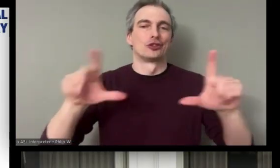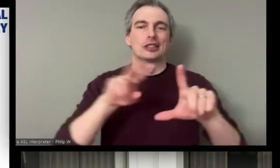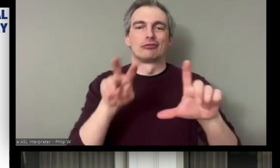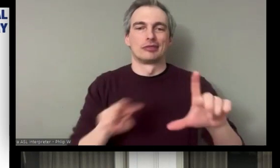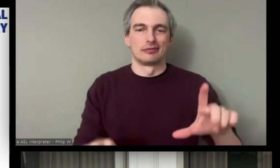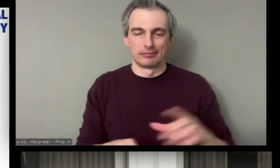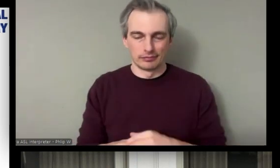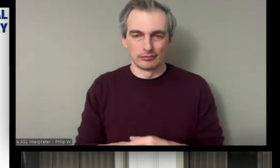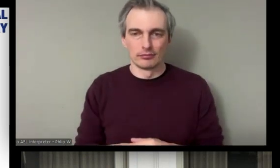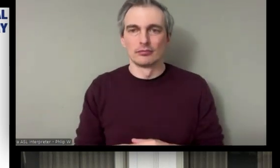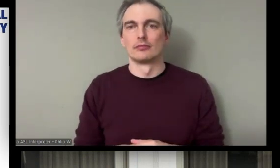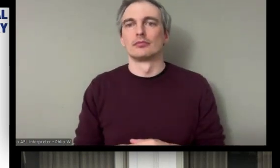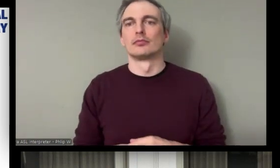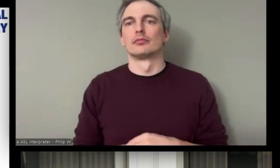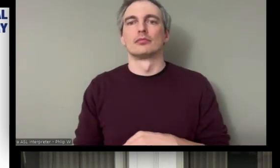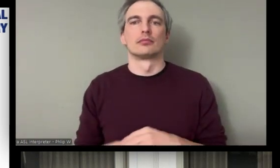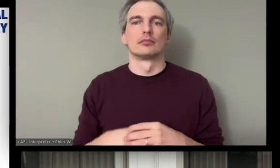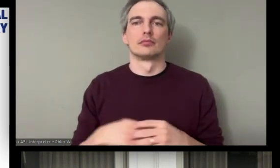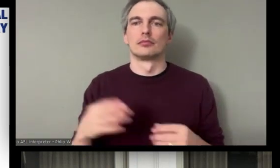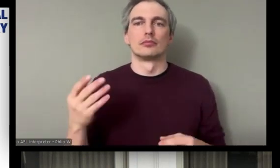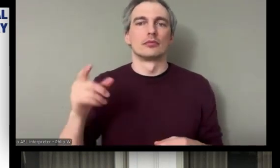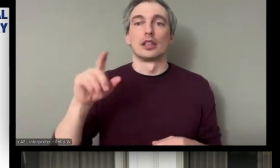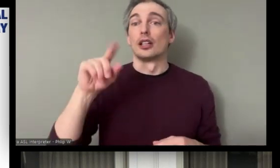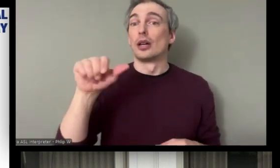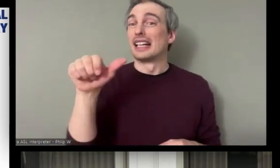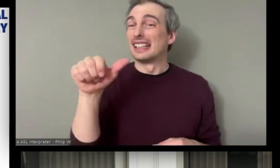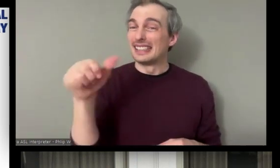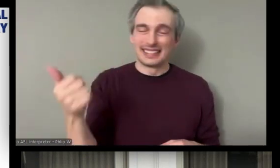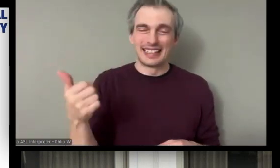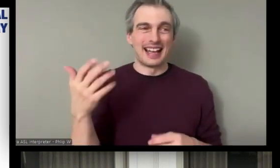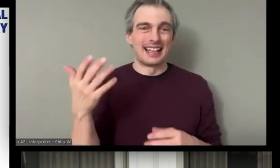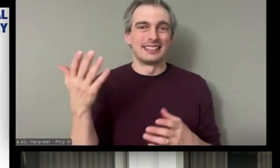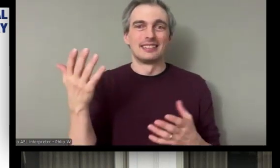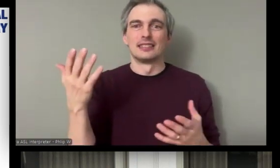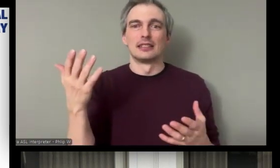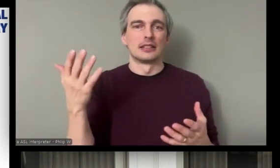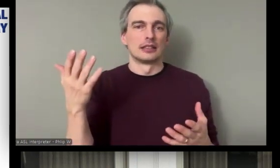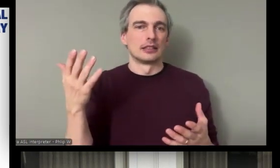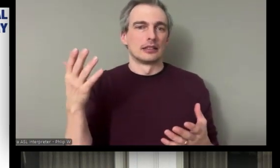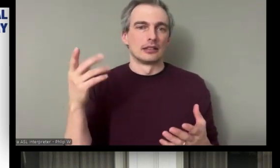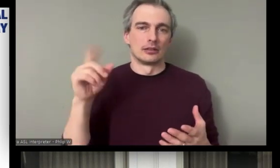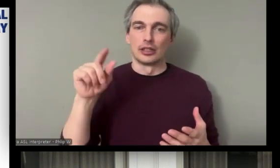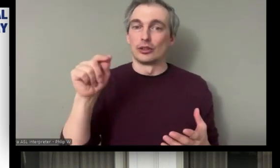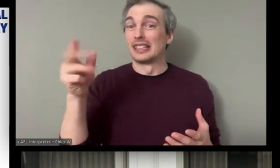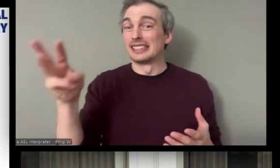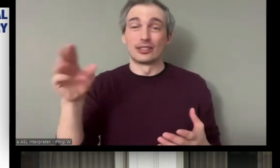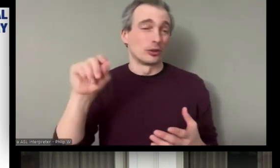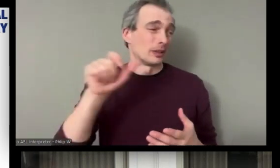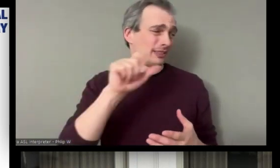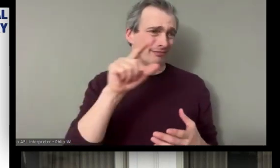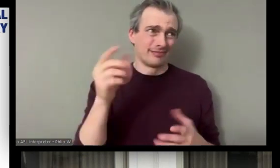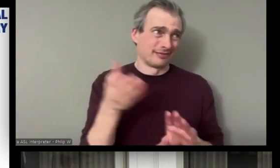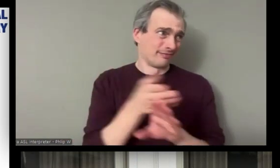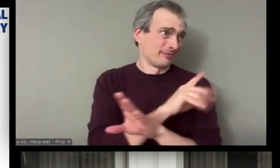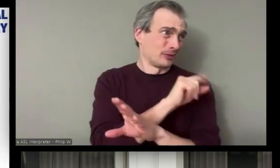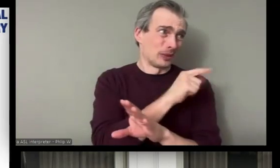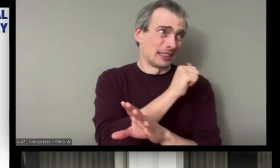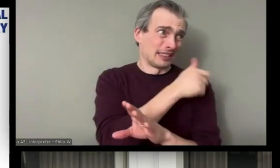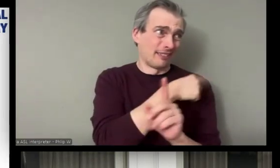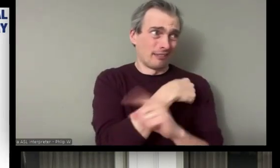In 2010, it was like... When a device is built, even a new device, the idea of having a screen reader available -- that's sort of the first step.